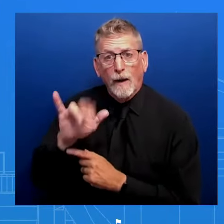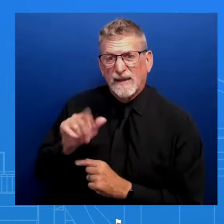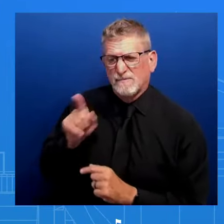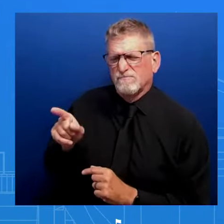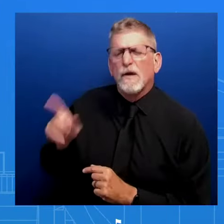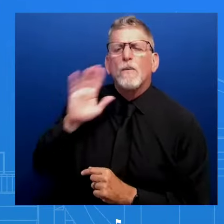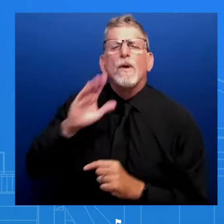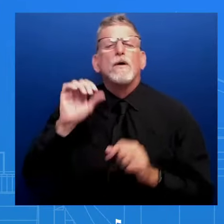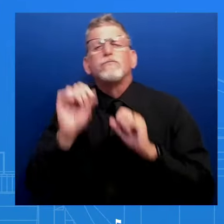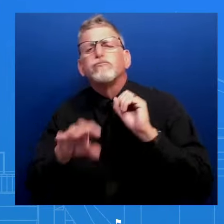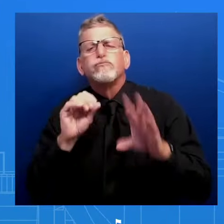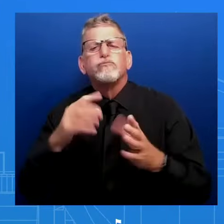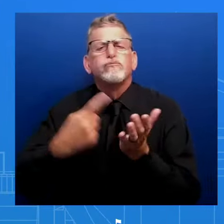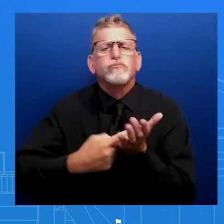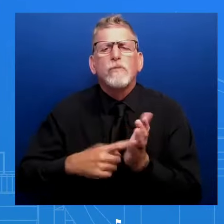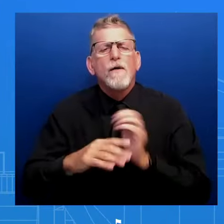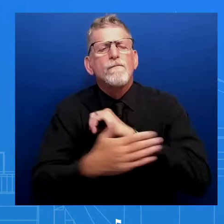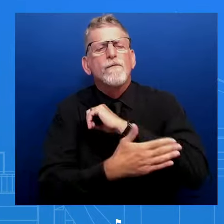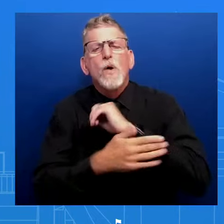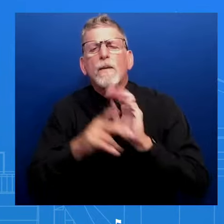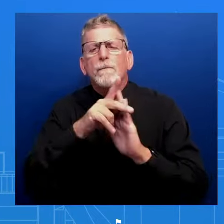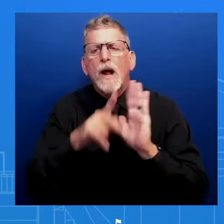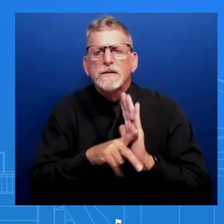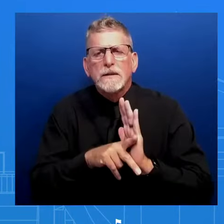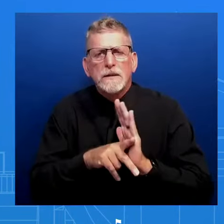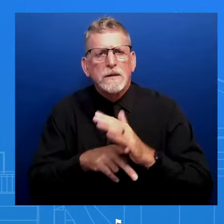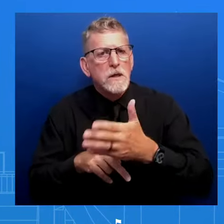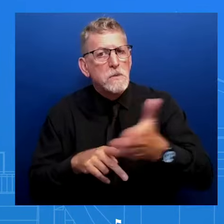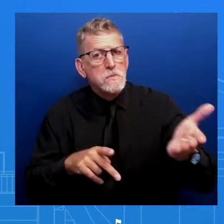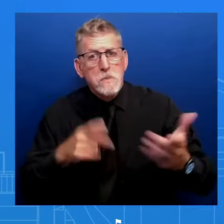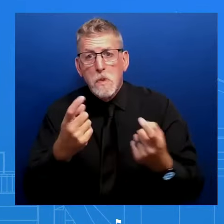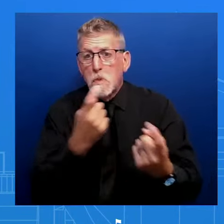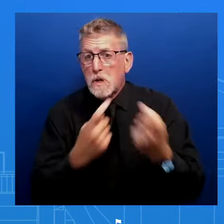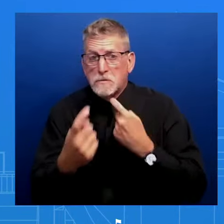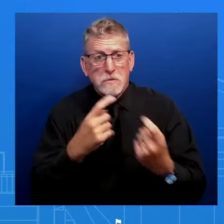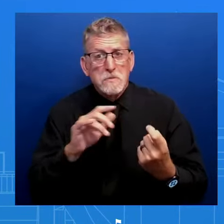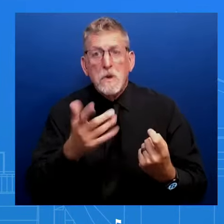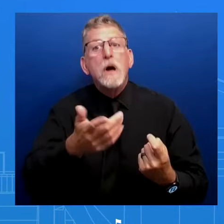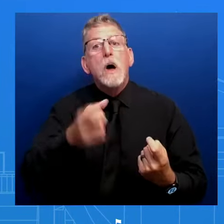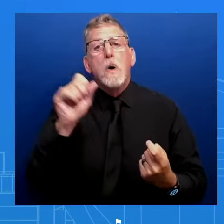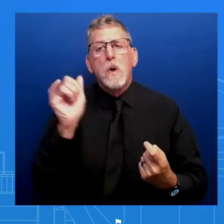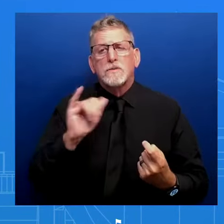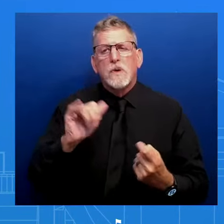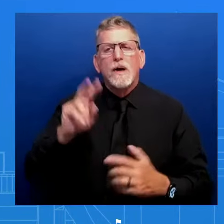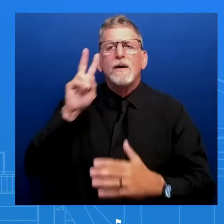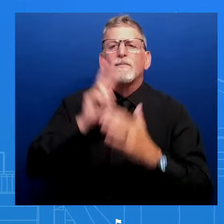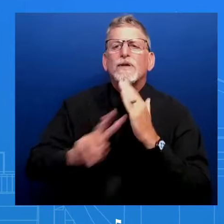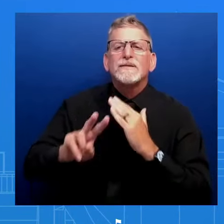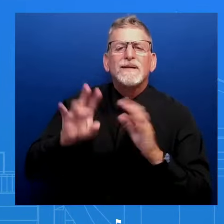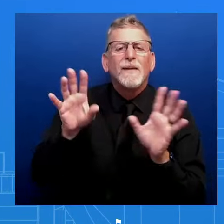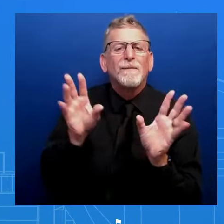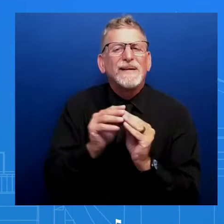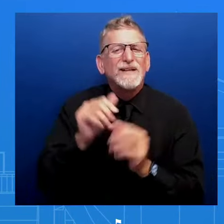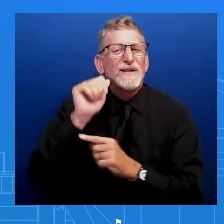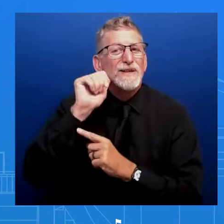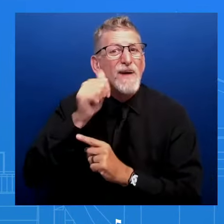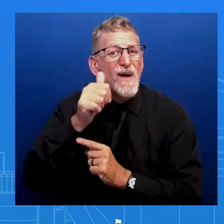may have and also give a preview of an important meeting that the President is going to have tomorrow: a bilateral meeting with the Prime Minister of Italy.